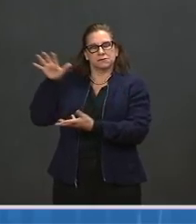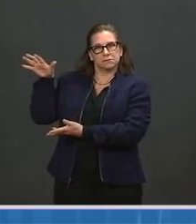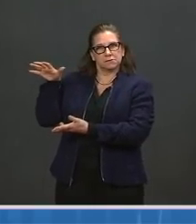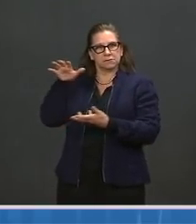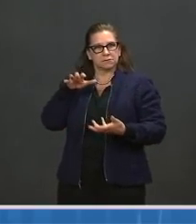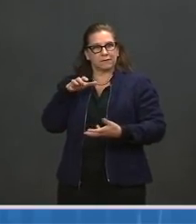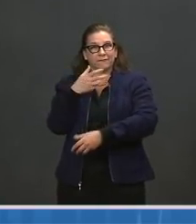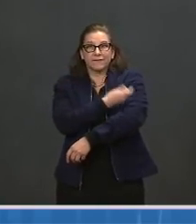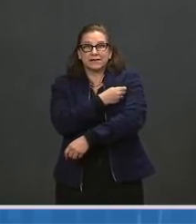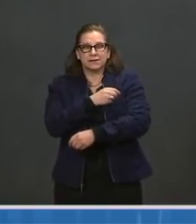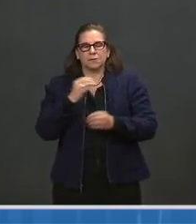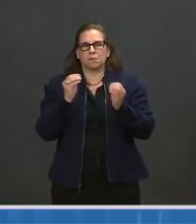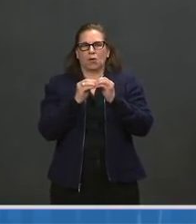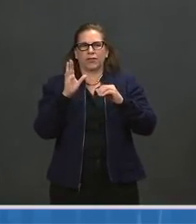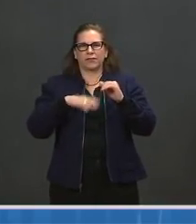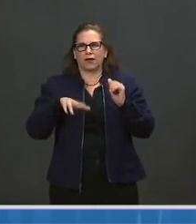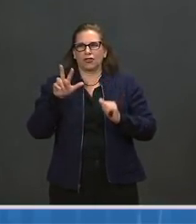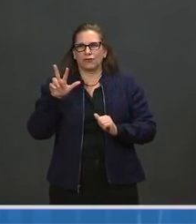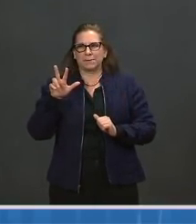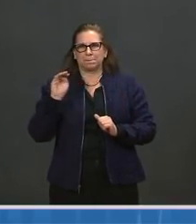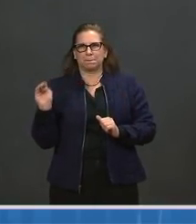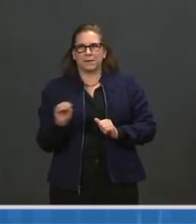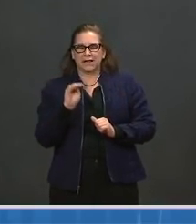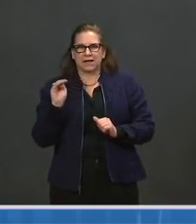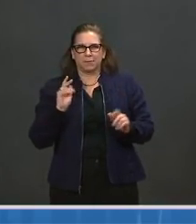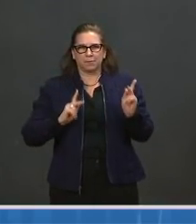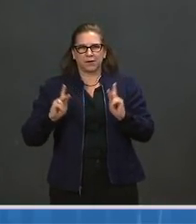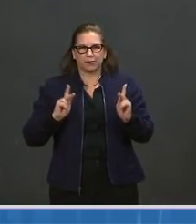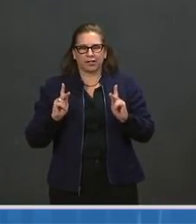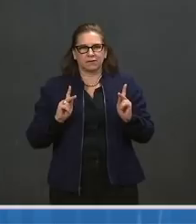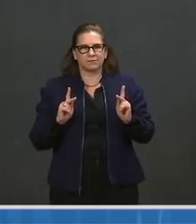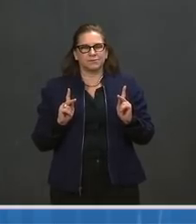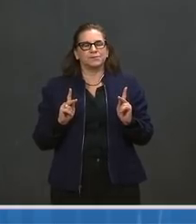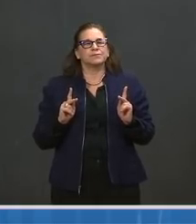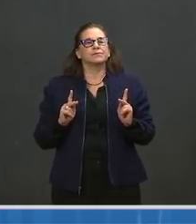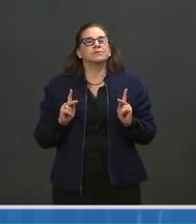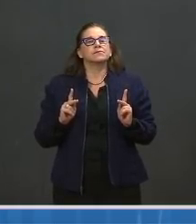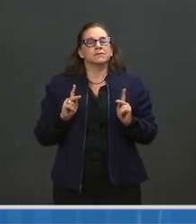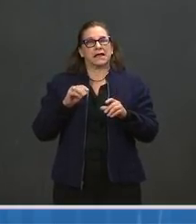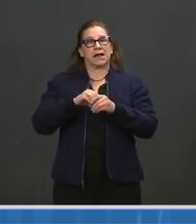There are now a total of 81 million people -- or nearly 1 in 3 adults --